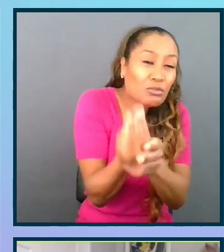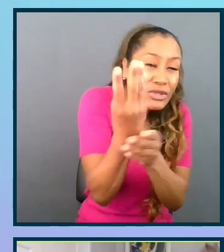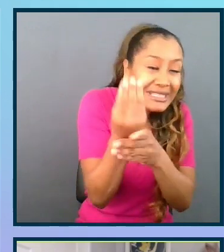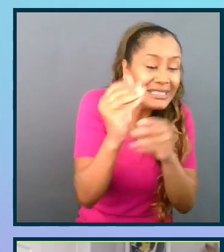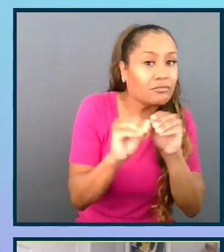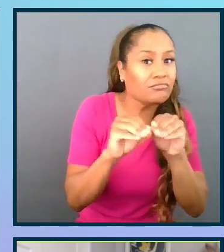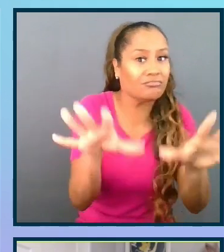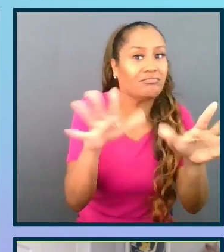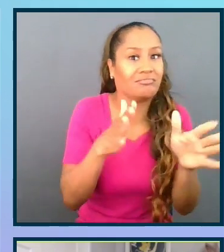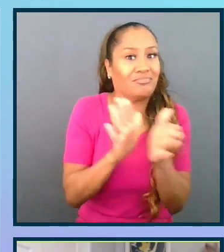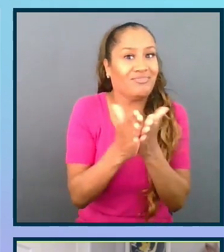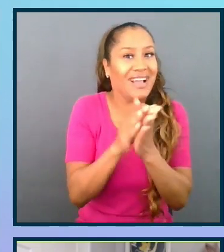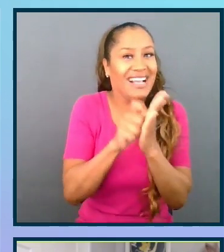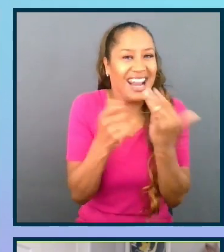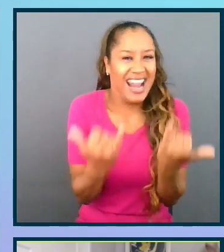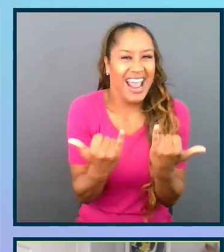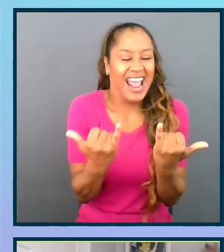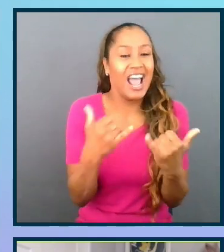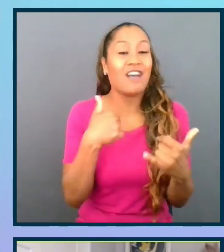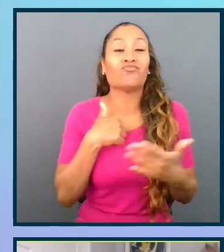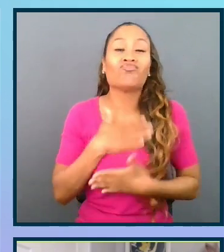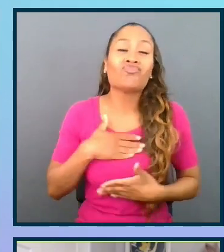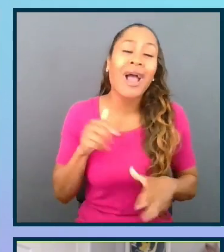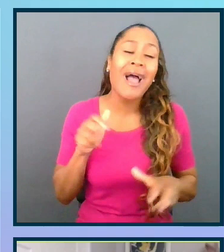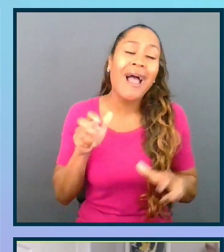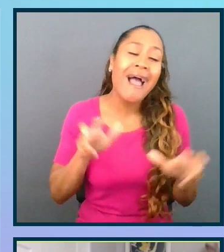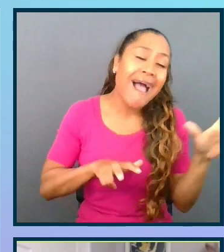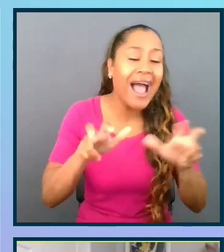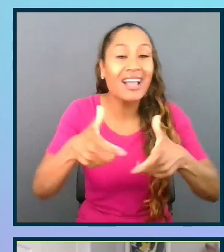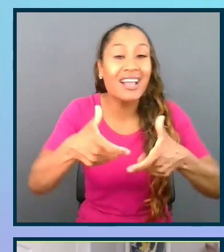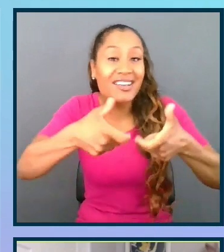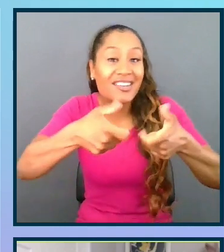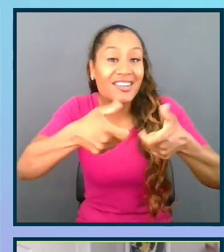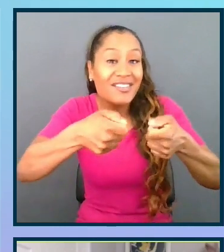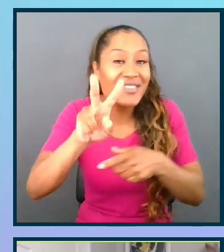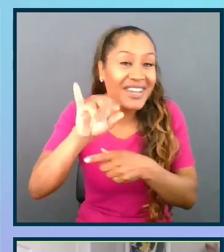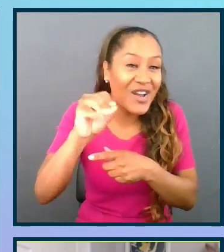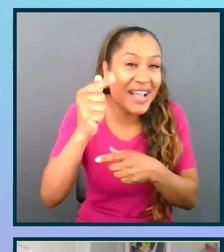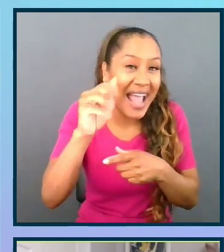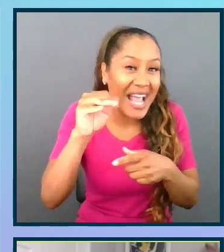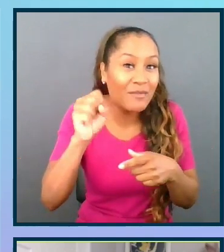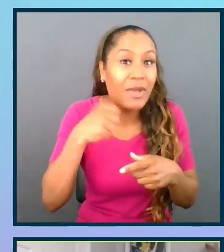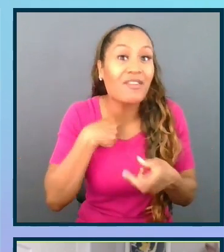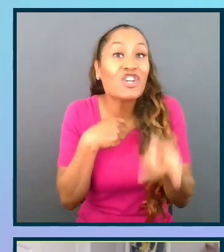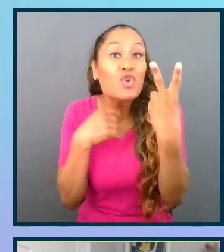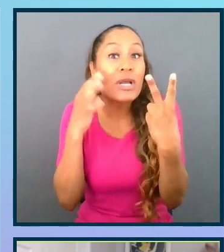I enjoy hiking, video games, two cats. And if you see or hear them,